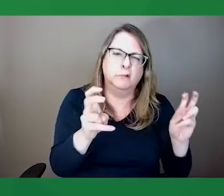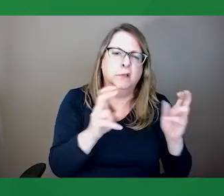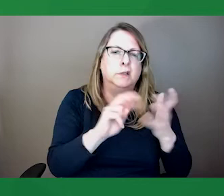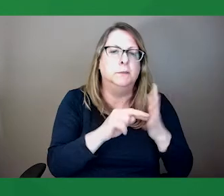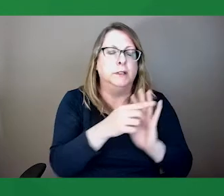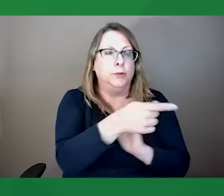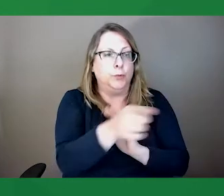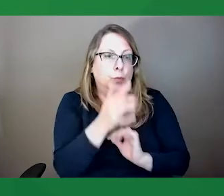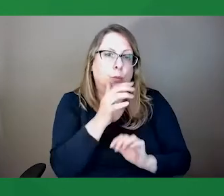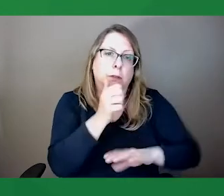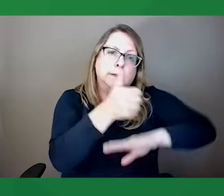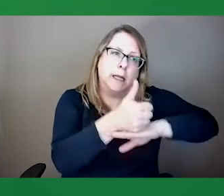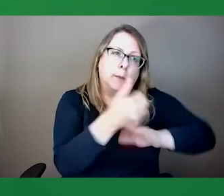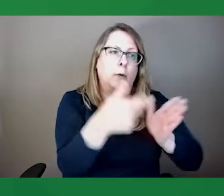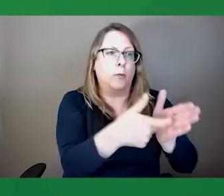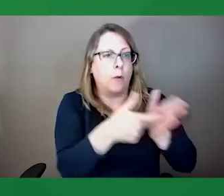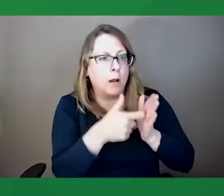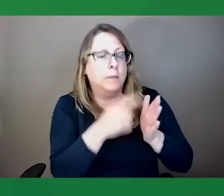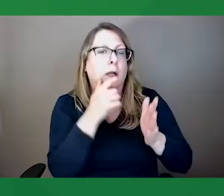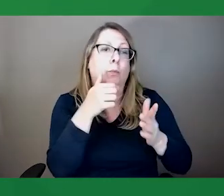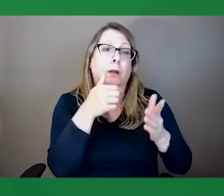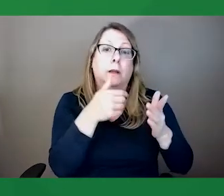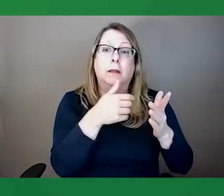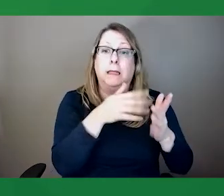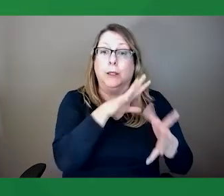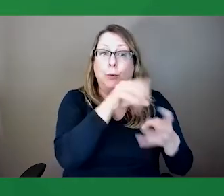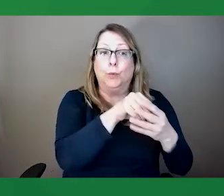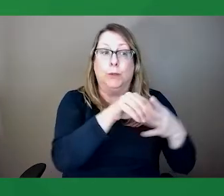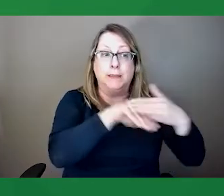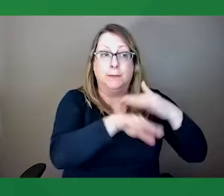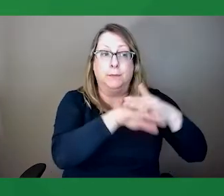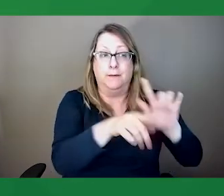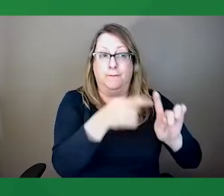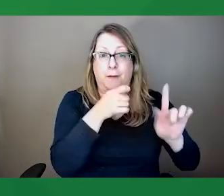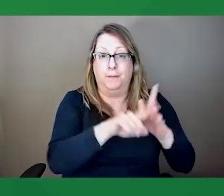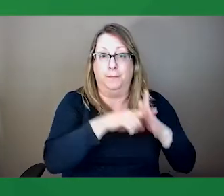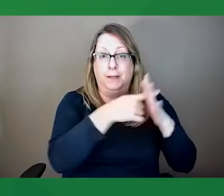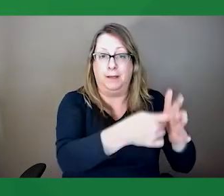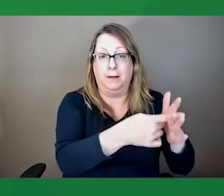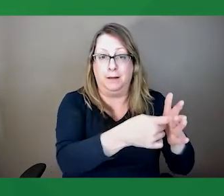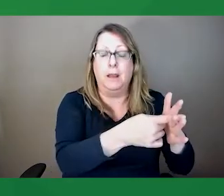you're going to introduce accessibility early on hopefully and then you also have your procurement team